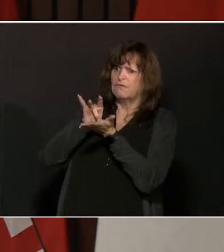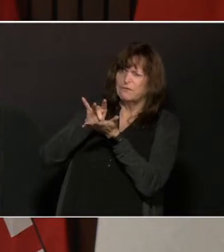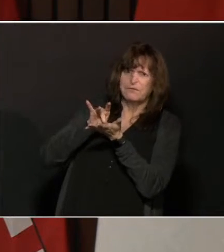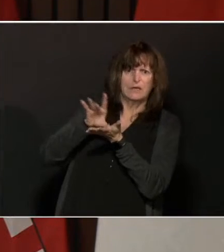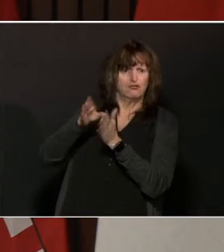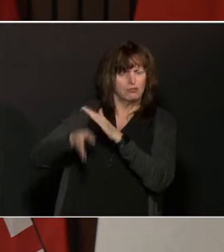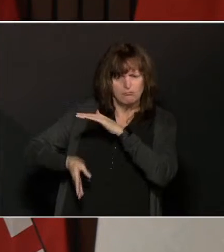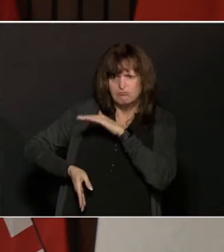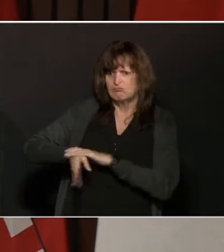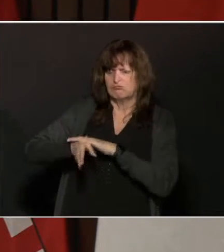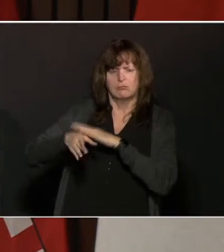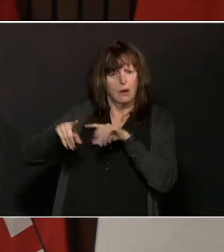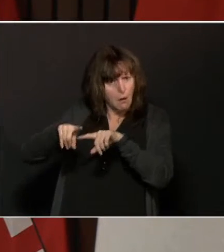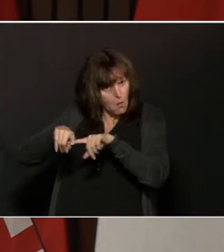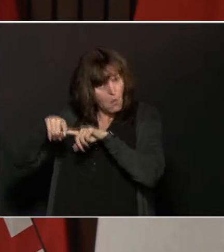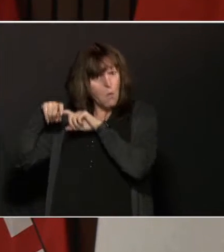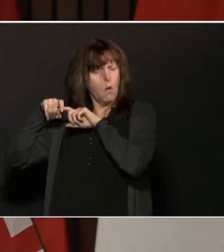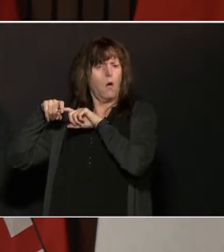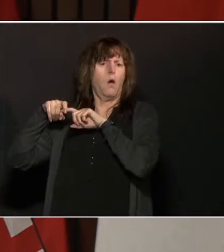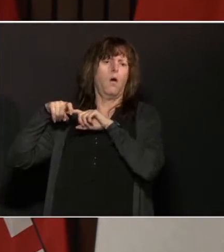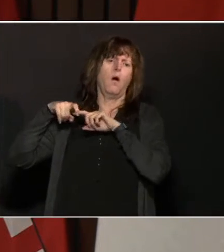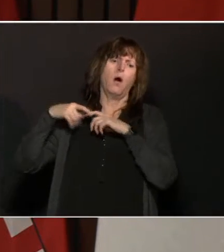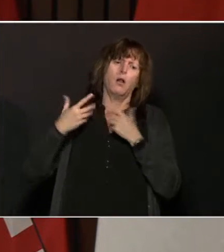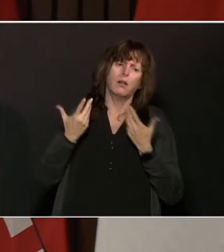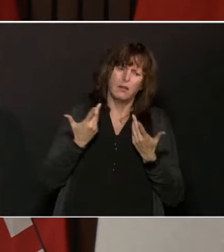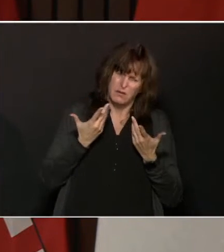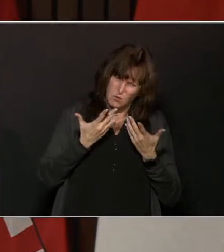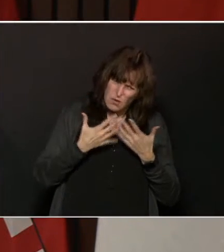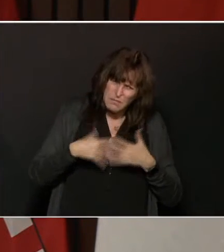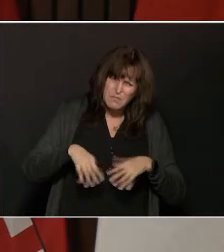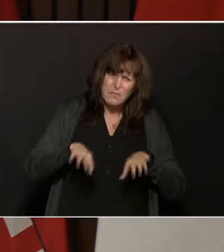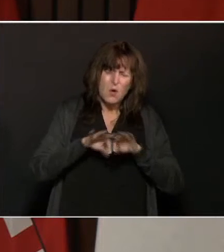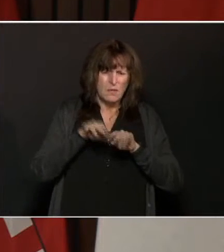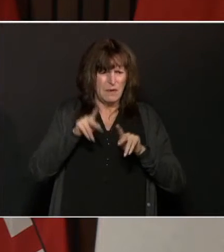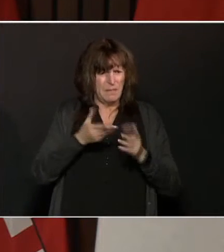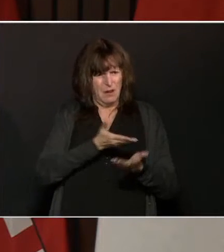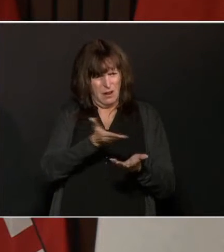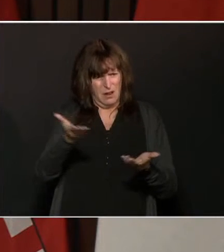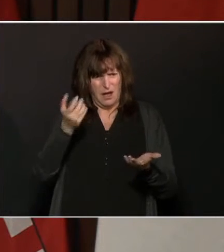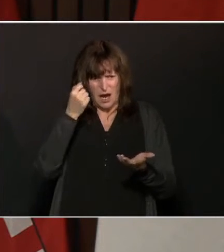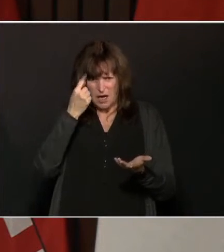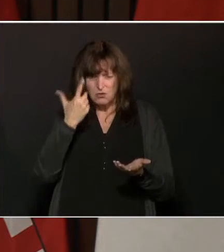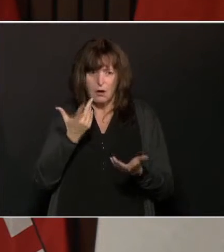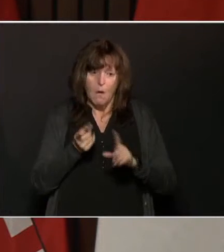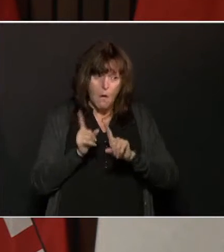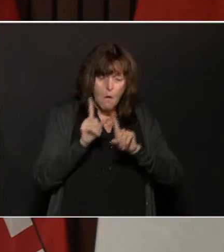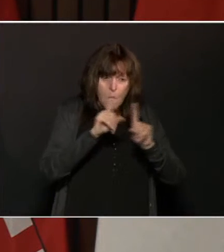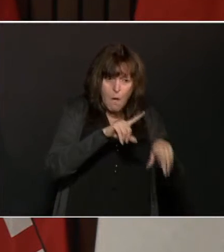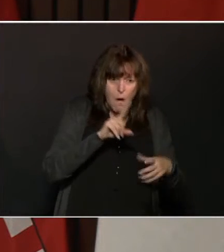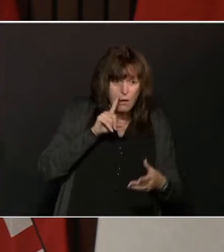JURISDICTIONS BUT YOU CAN SEE HERE THE CURSE OR HERE THE CURSE OR COUNTRIES SUCH AS HERE THE CURSE OR COUNTRIES SUCH AS THE HERE THE CURSE OR COUNTRIES SUCH AS THE NETHERLANDS AS THE NETHERLANDS FRANCE UNITED KINGDOM